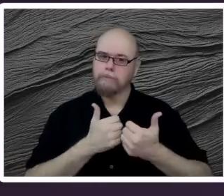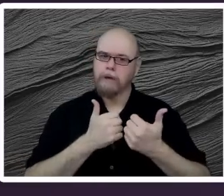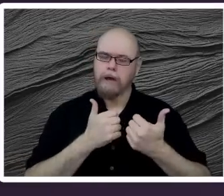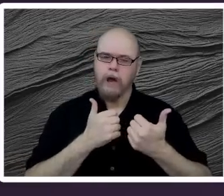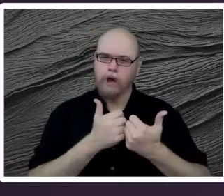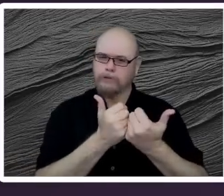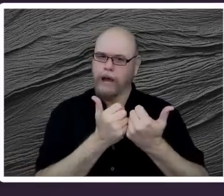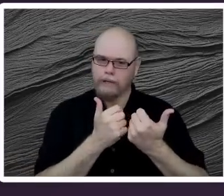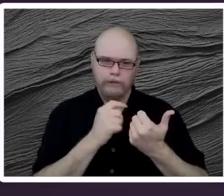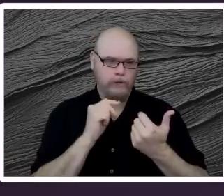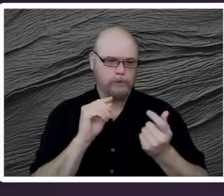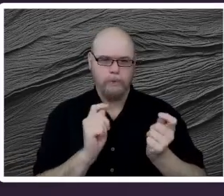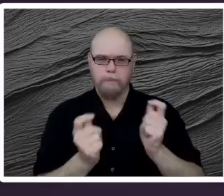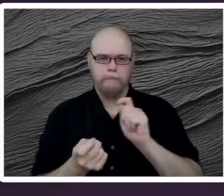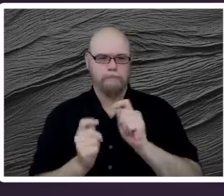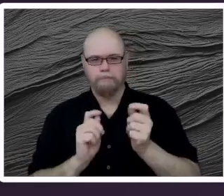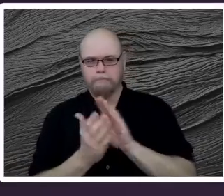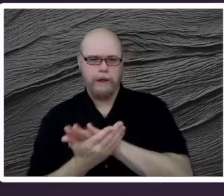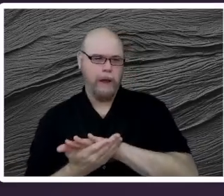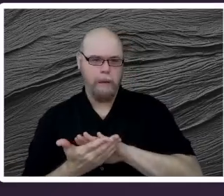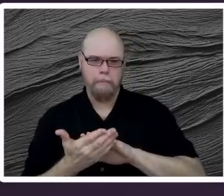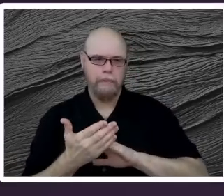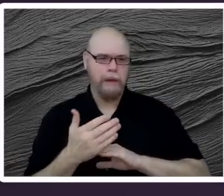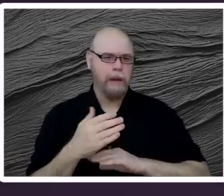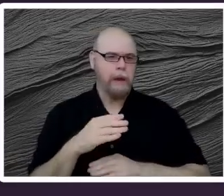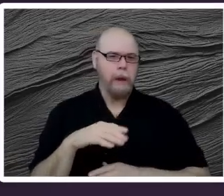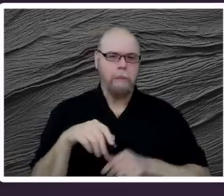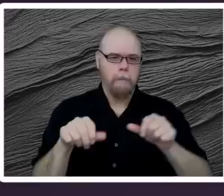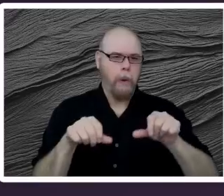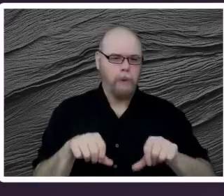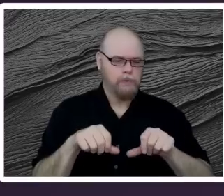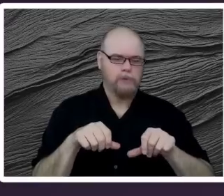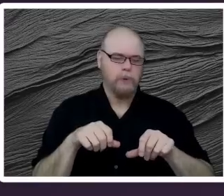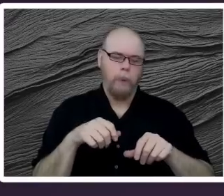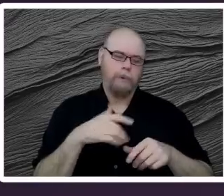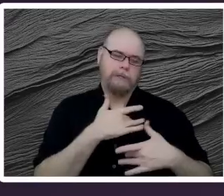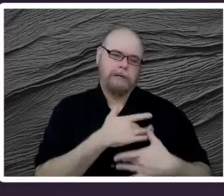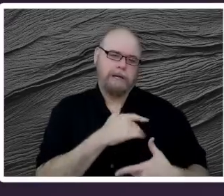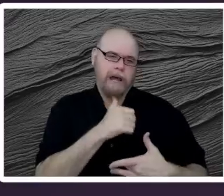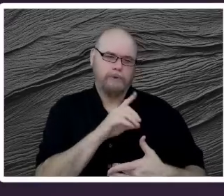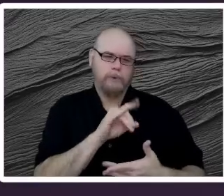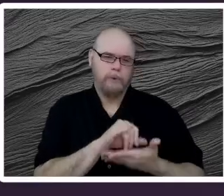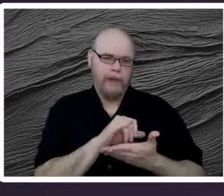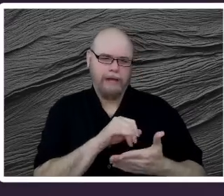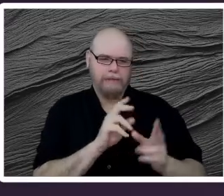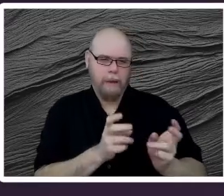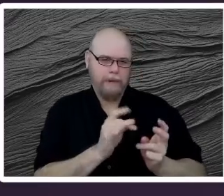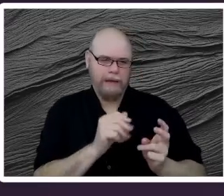we tend not to do those topics. And then lastly, we look at SITES